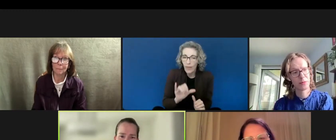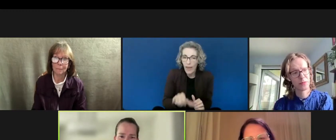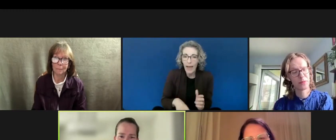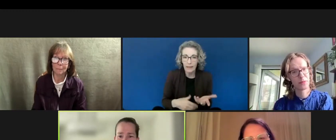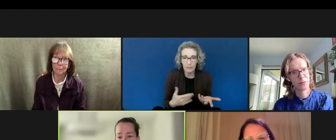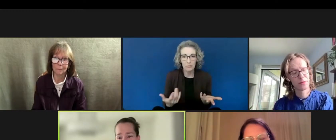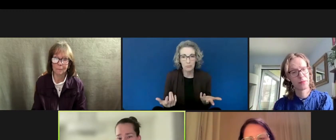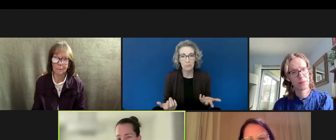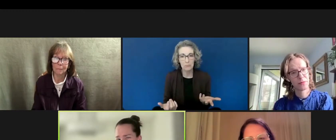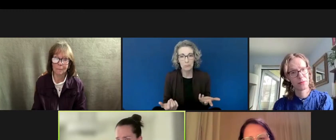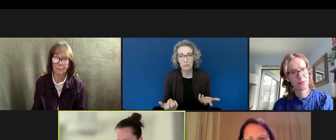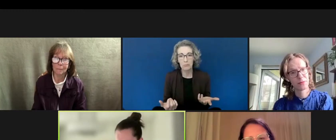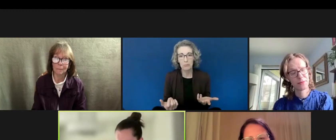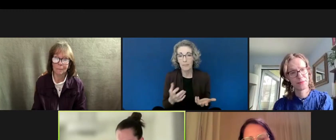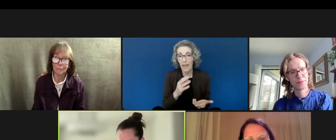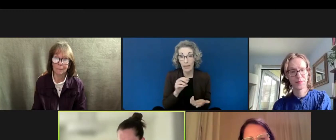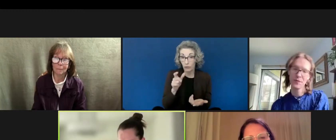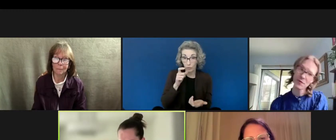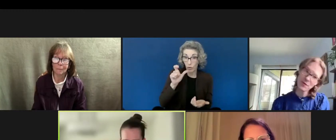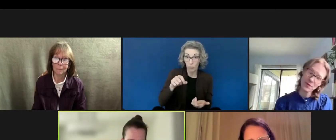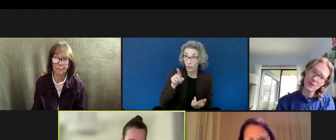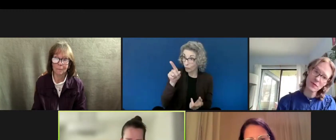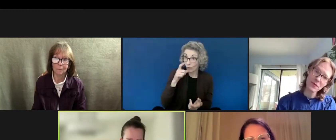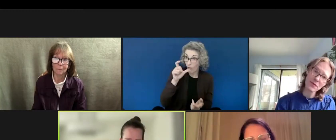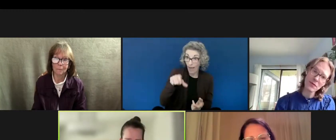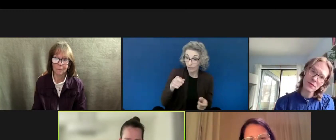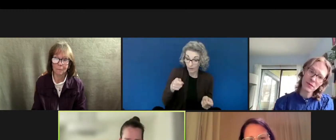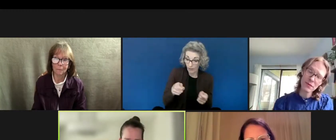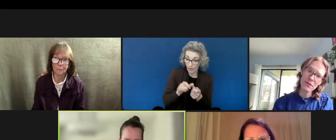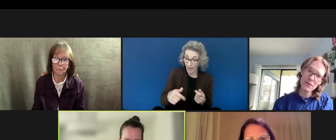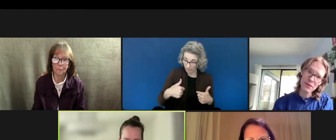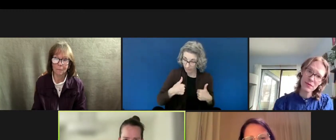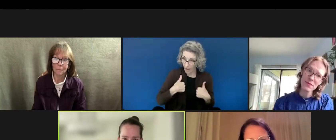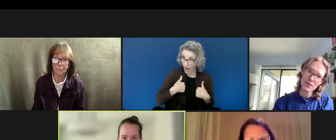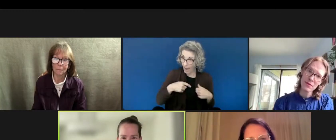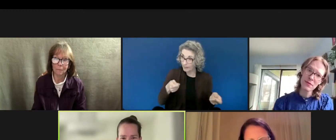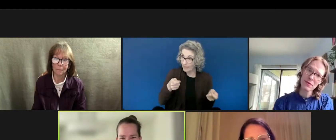And you don't need to deal with it. I'm dealing with it.